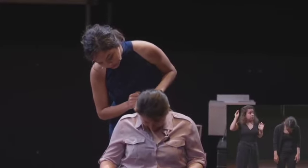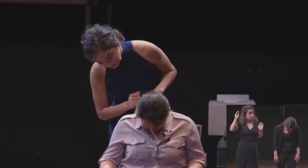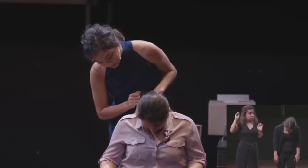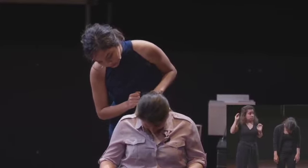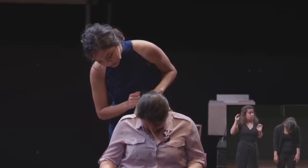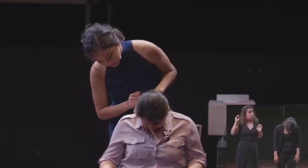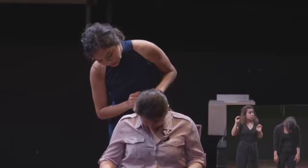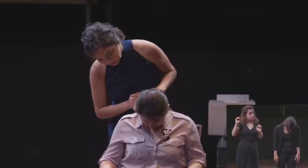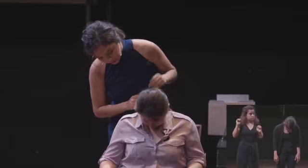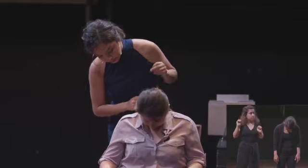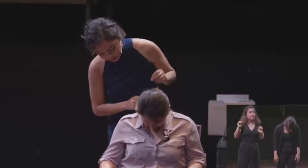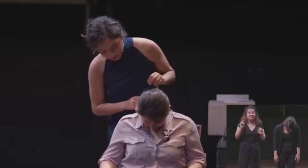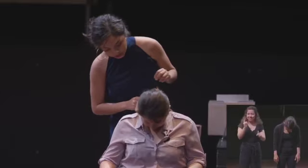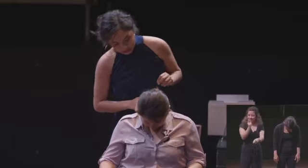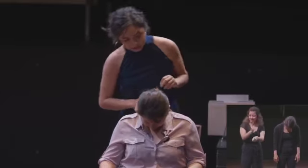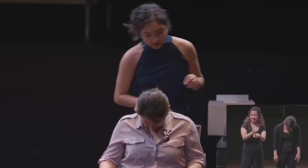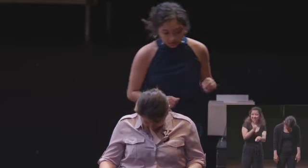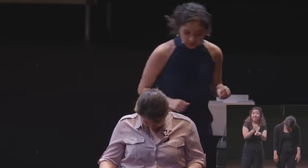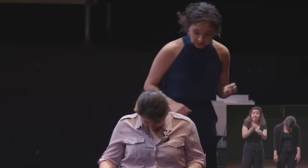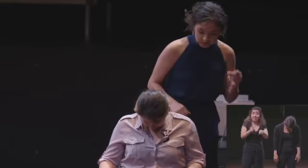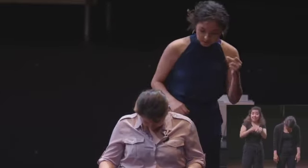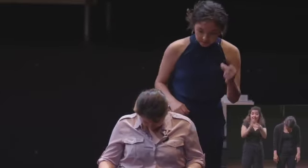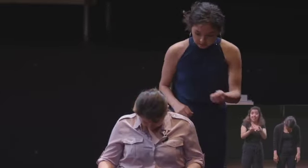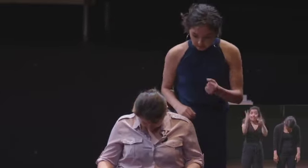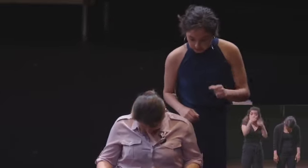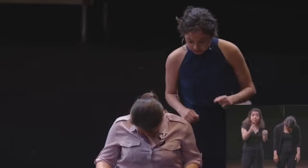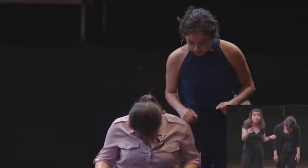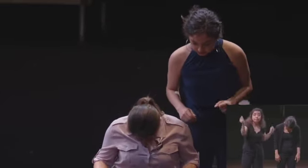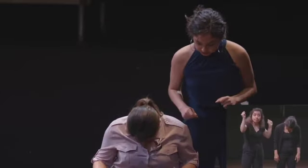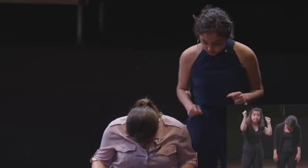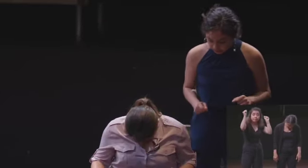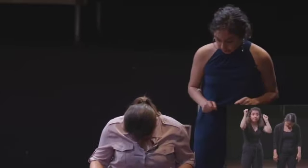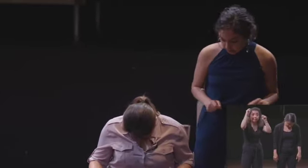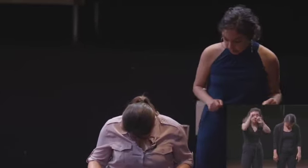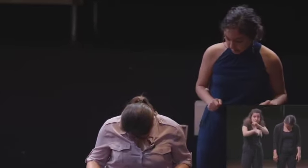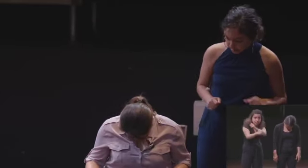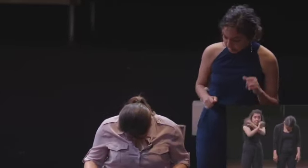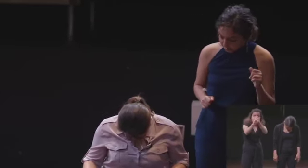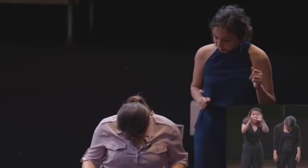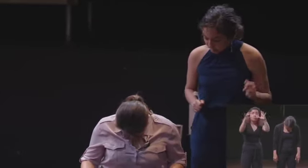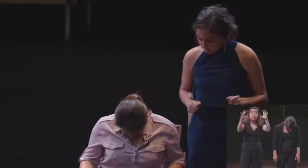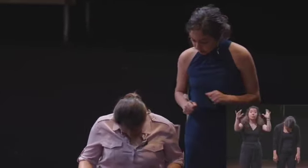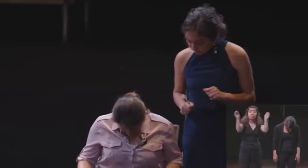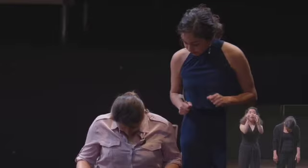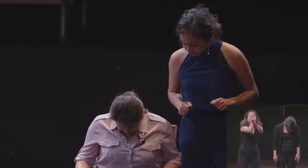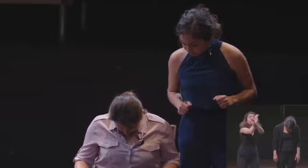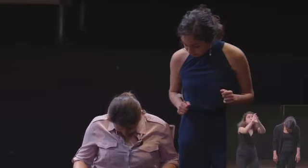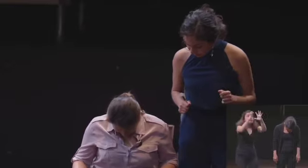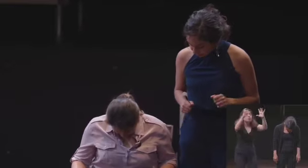(exhaling) That's right, because each time I say that word "sleep" (fingers snapping) - (exhaling) deeper than you are right now because the deeper you go, the better you feel,